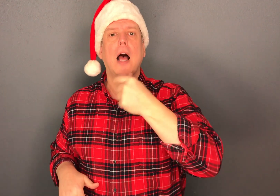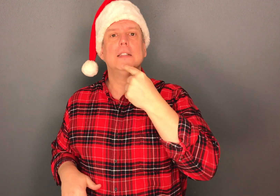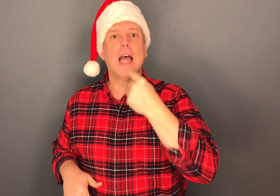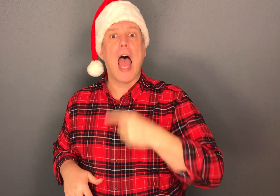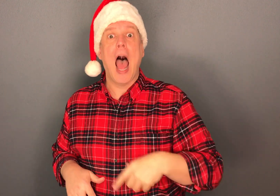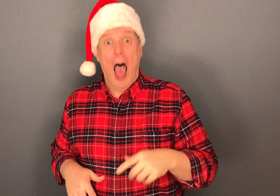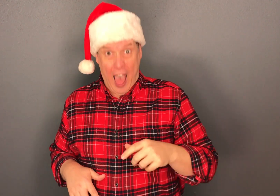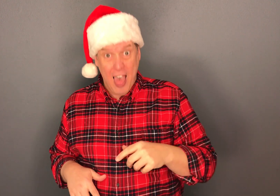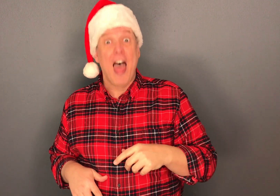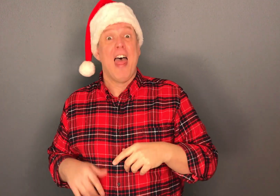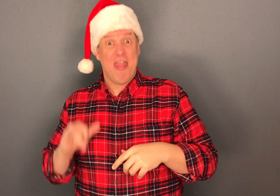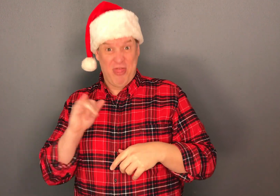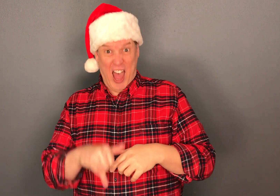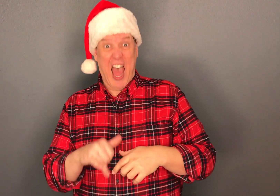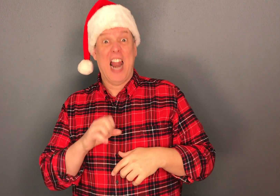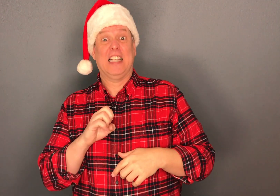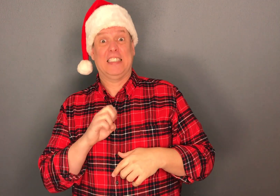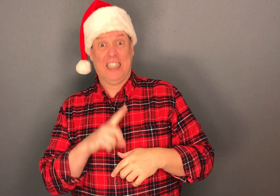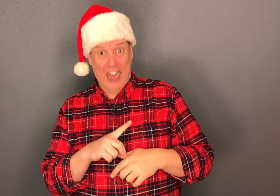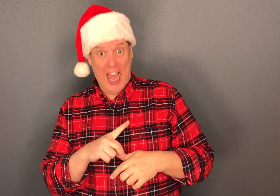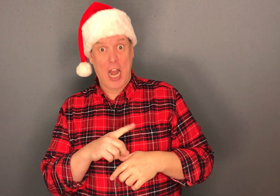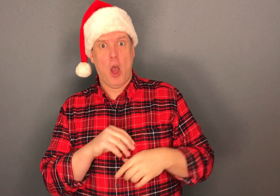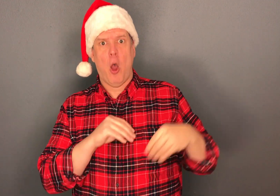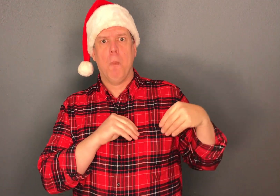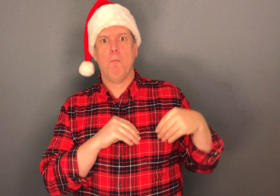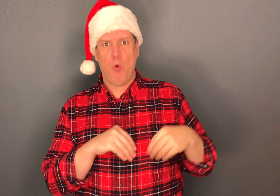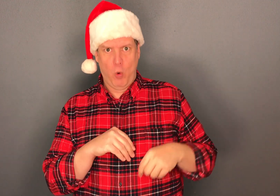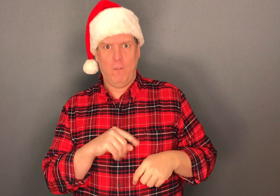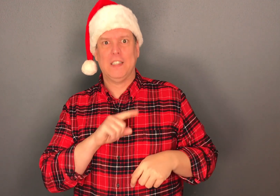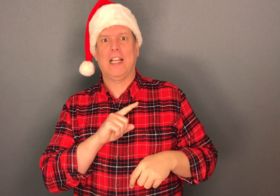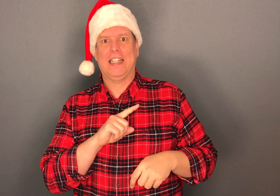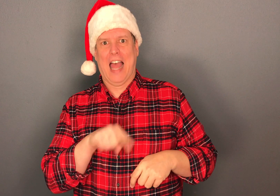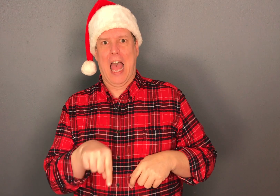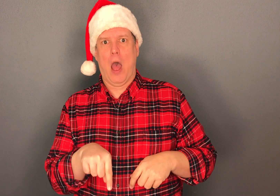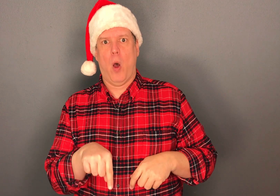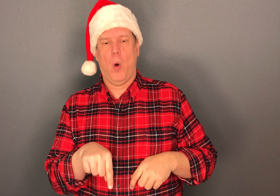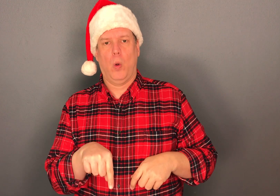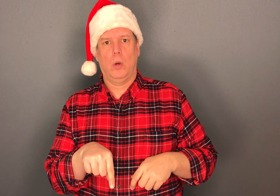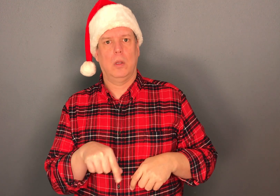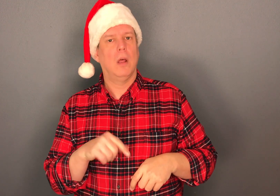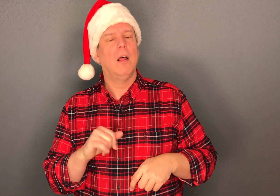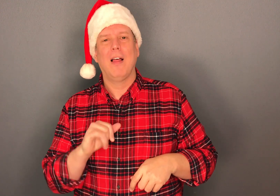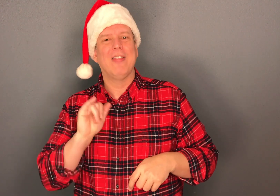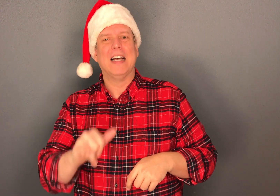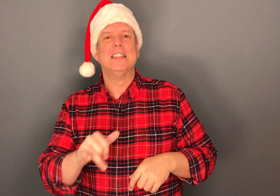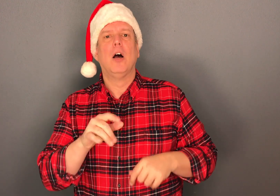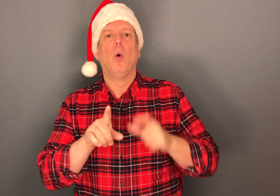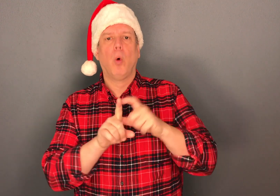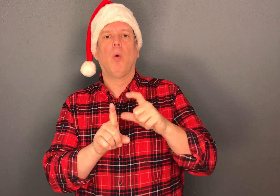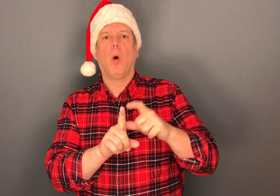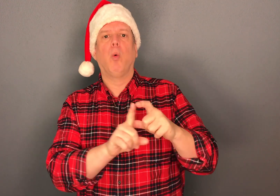showing you I'm not saying hey that sled is going down the hill I'm not using